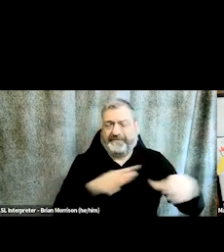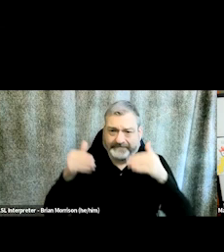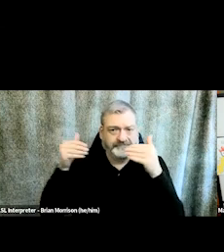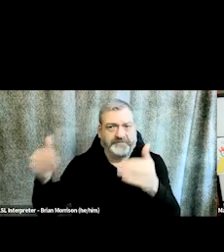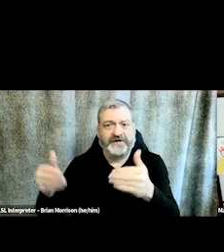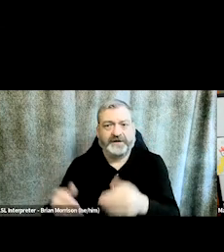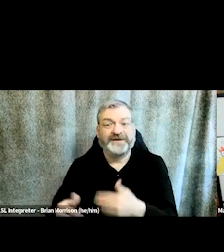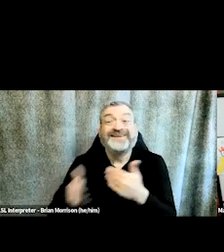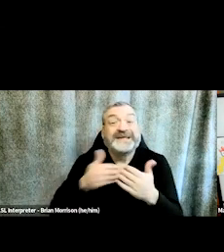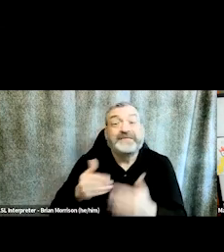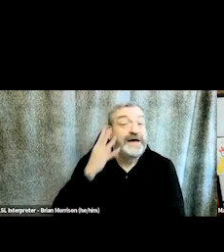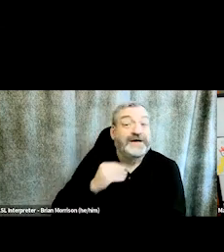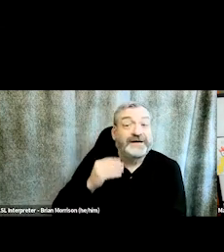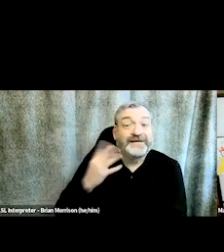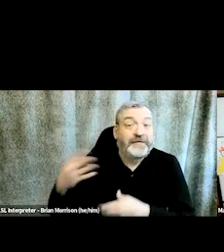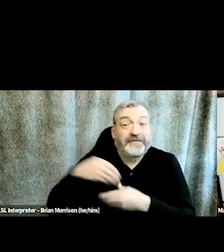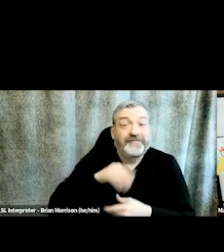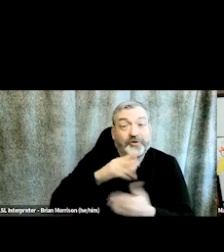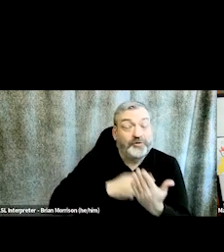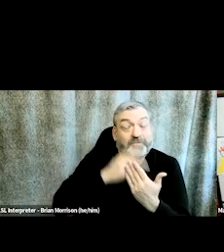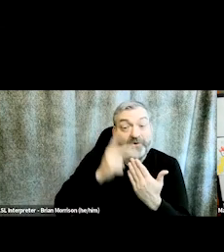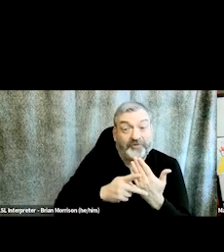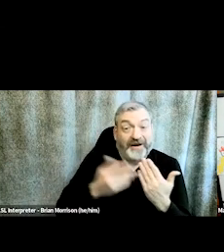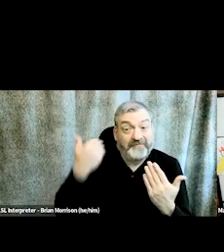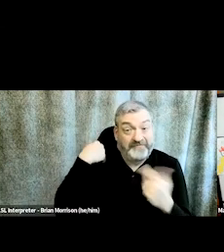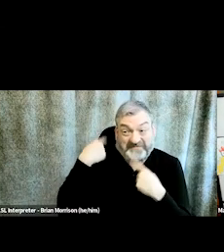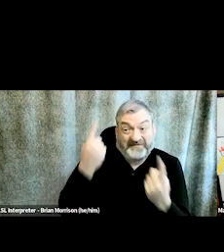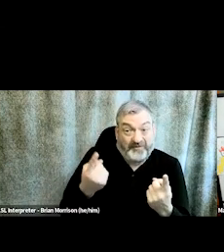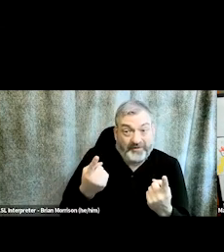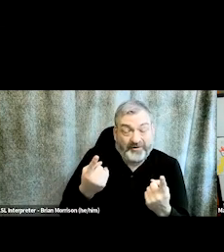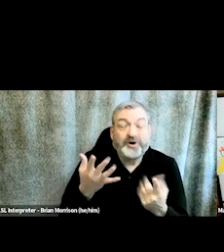program before, you want to retain your audience, you want to retain your team